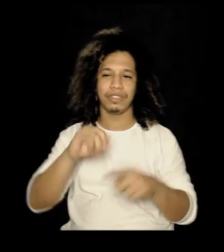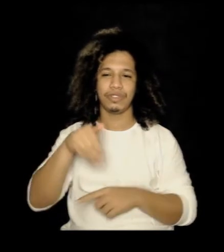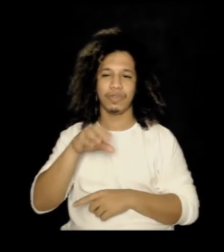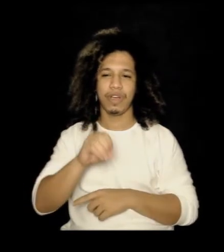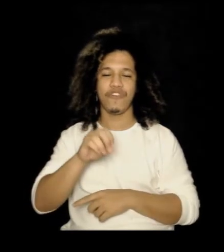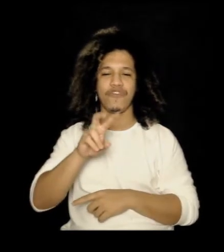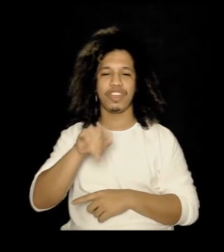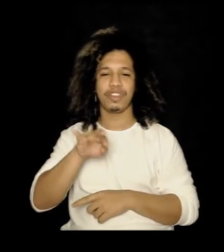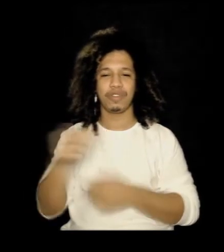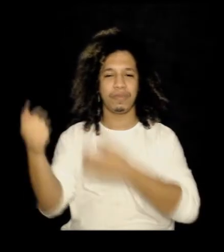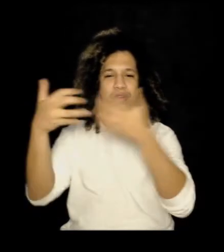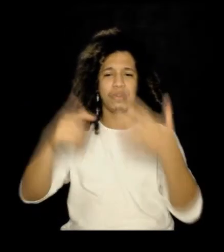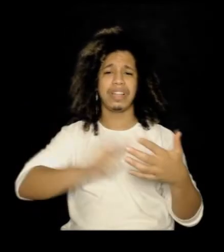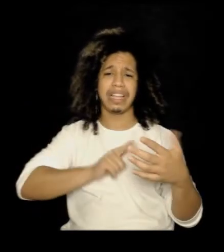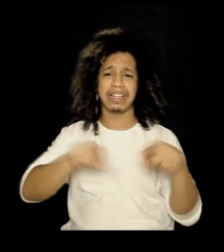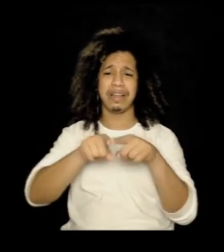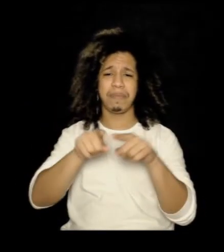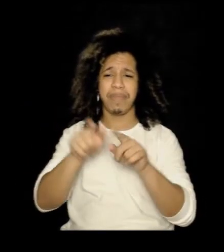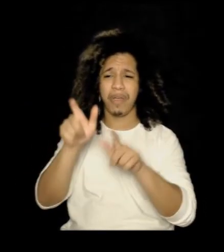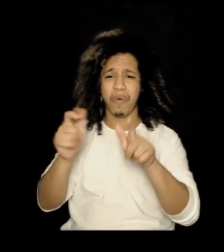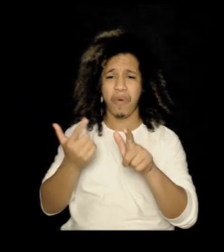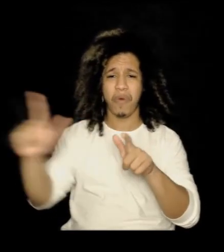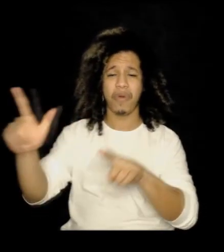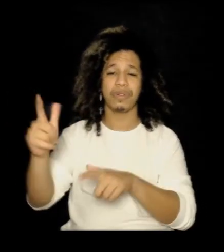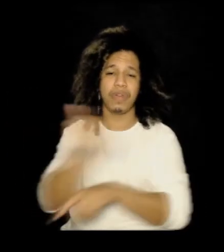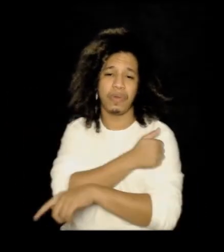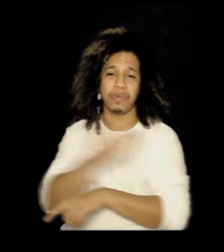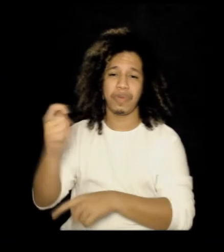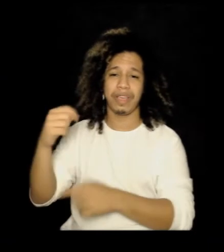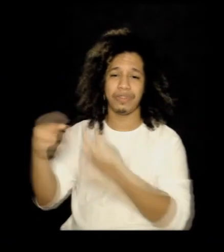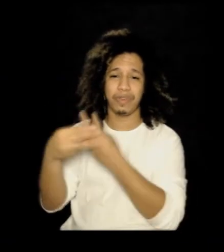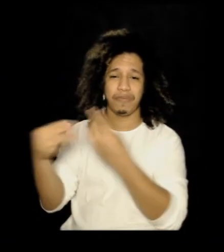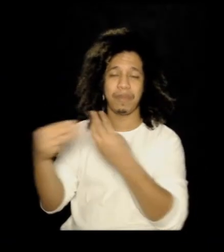there are other UFPB alumni who have been invited to our 7th EPPI conference this